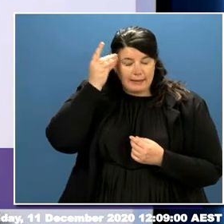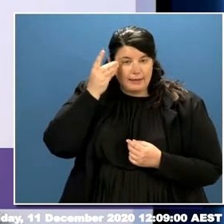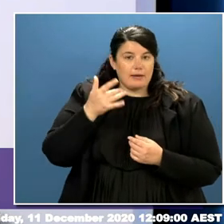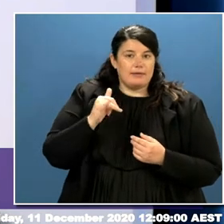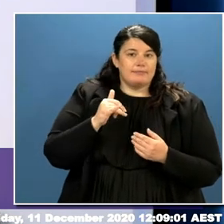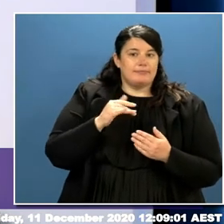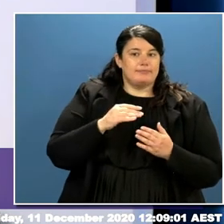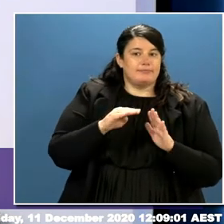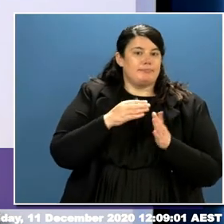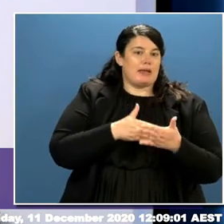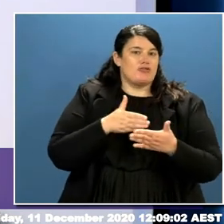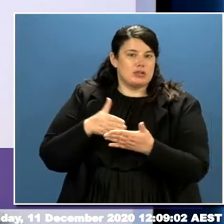That is paragraph 21.